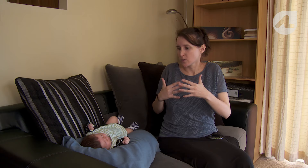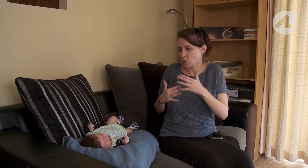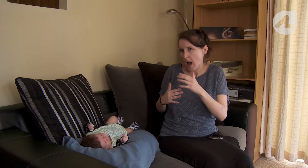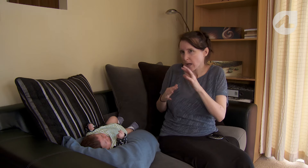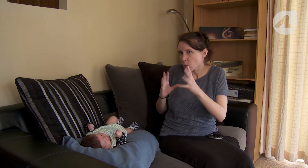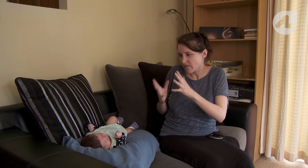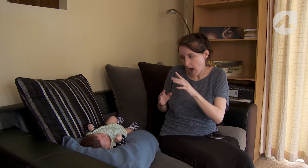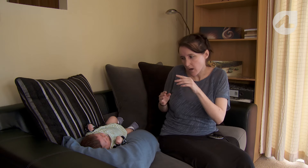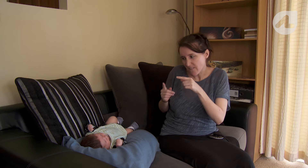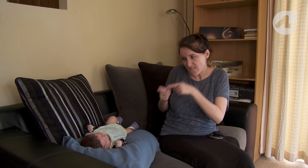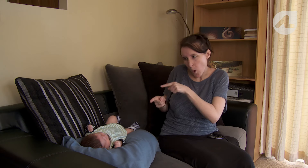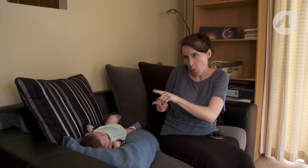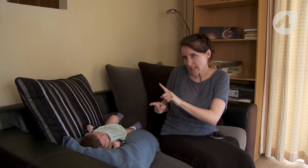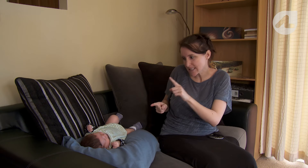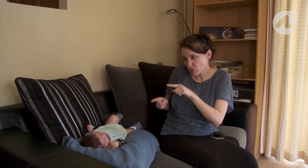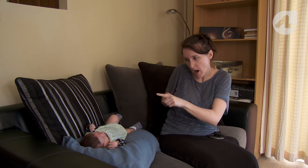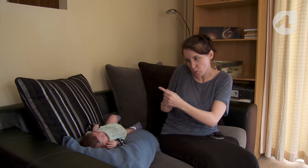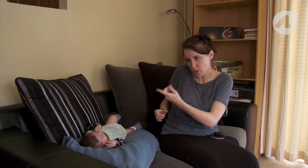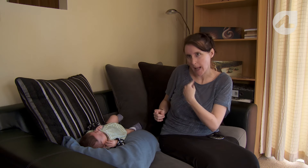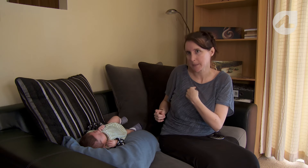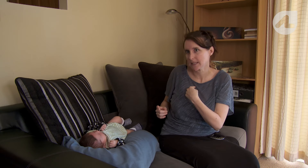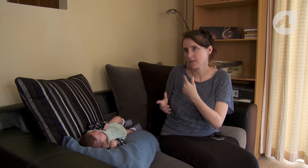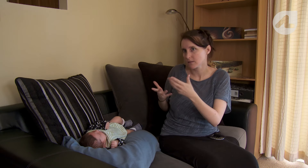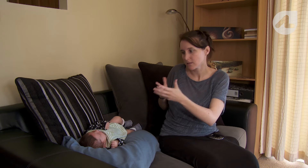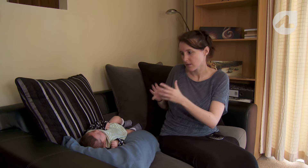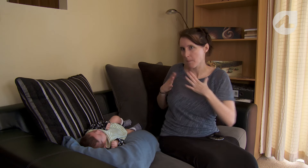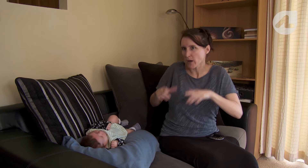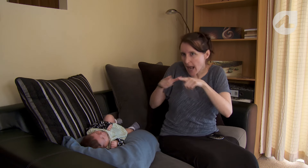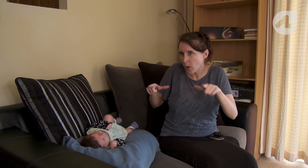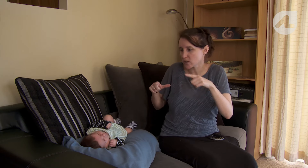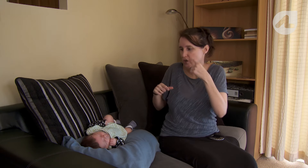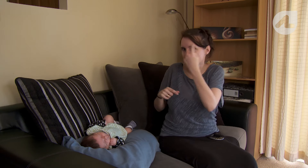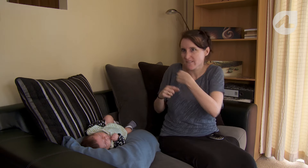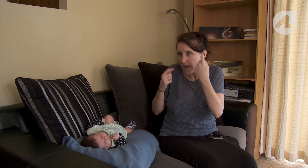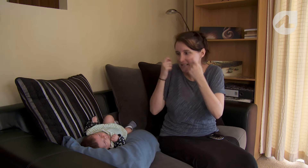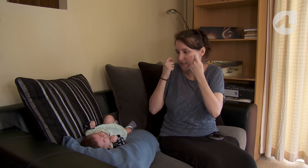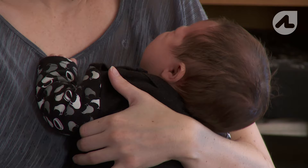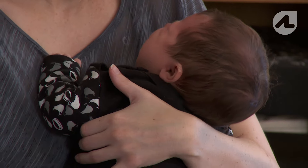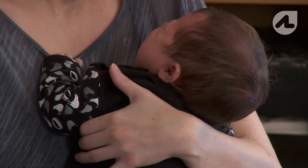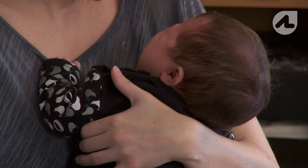So really just learning to read him and to rely on those visul cues... from his body and facial expressions.